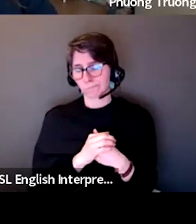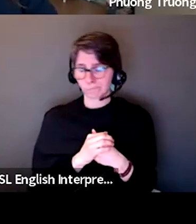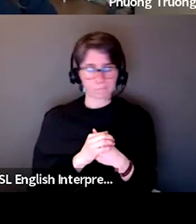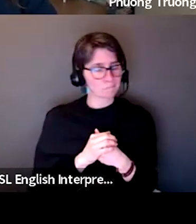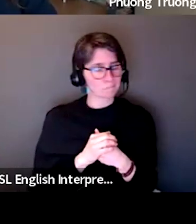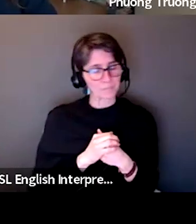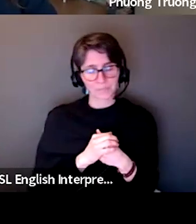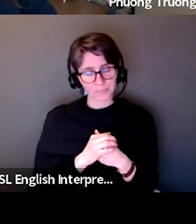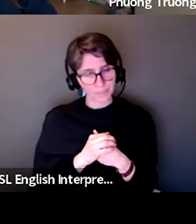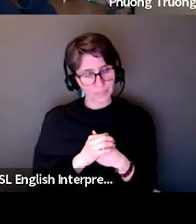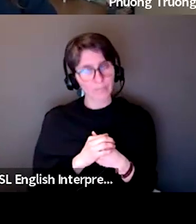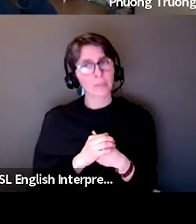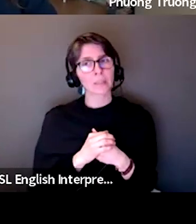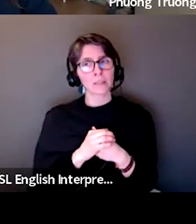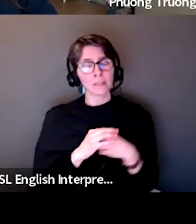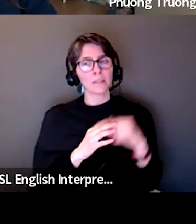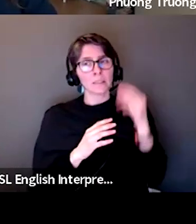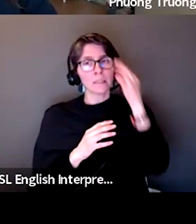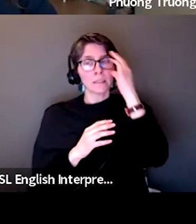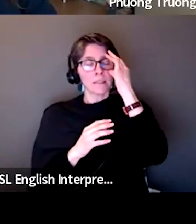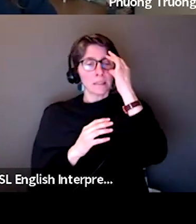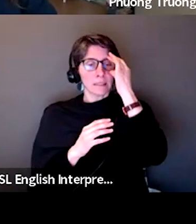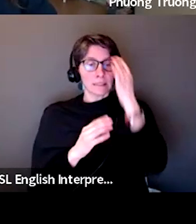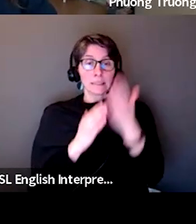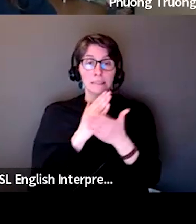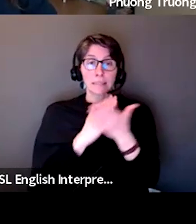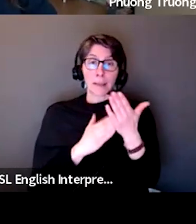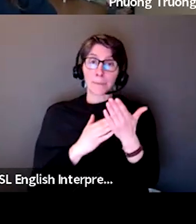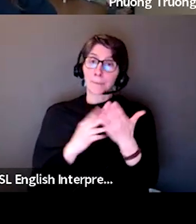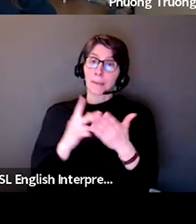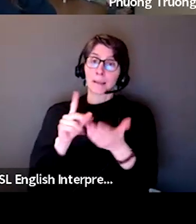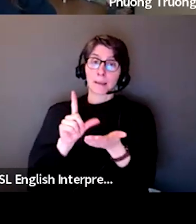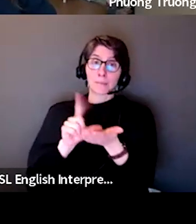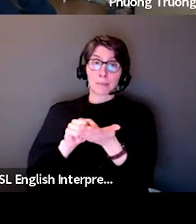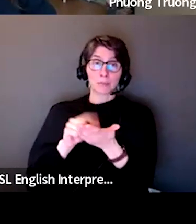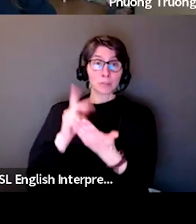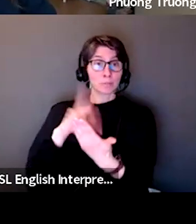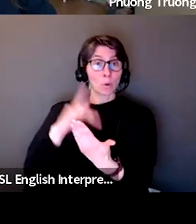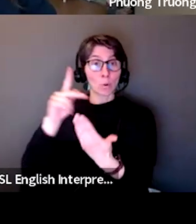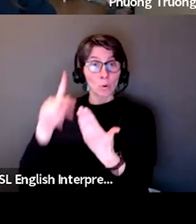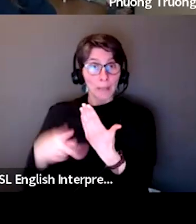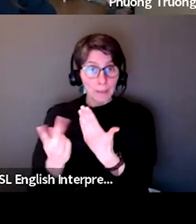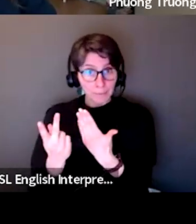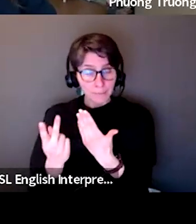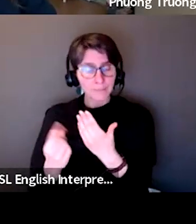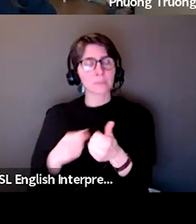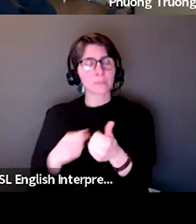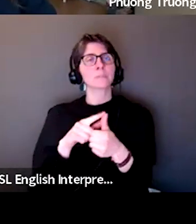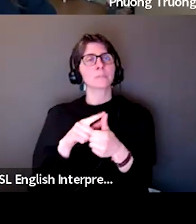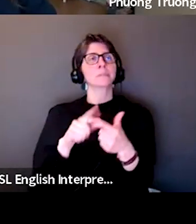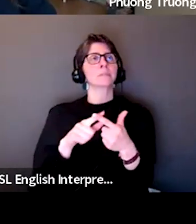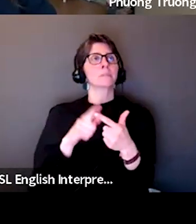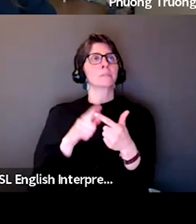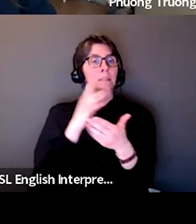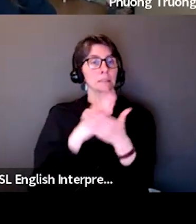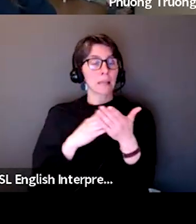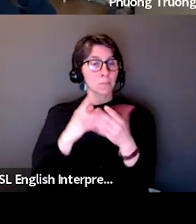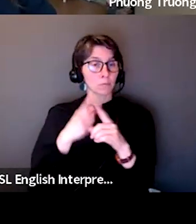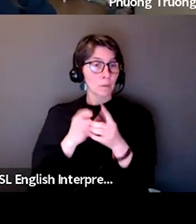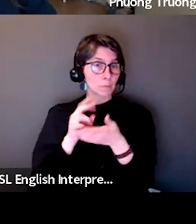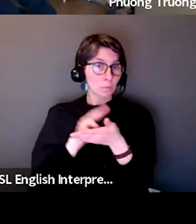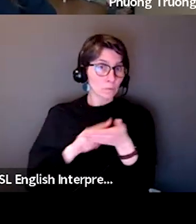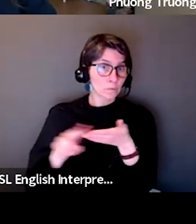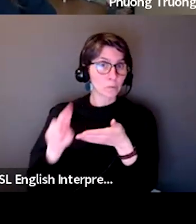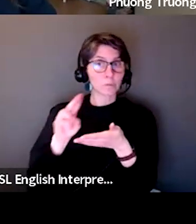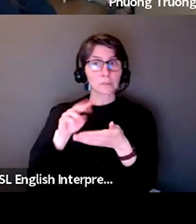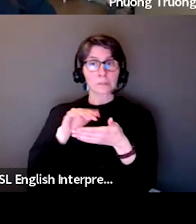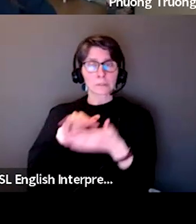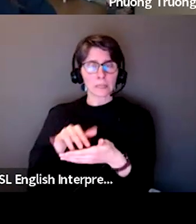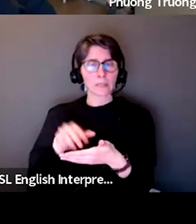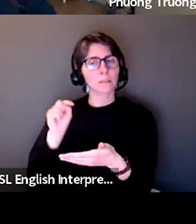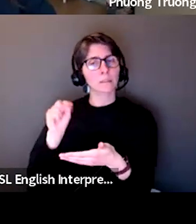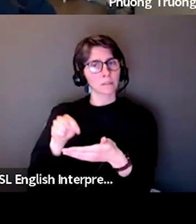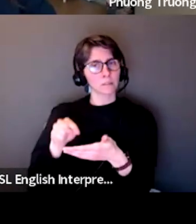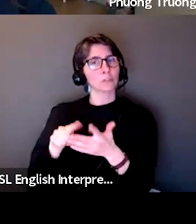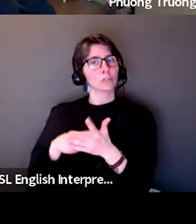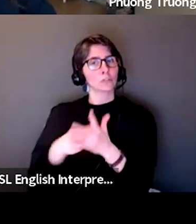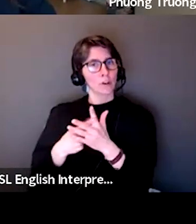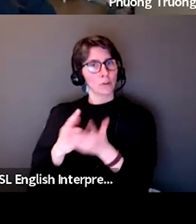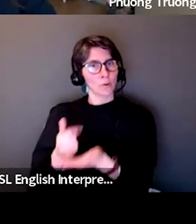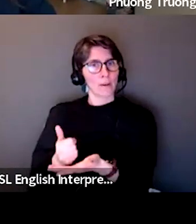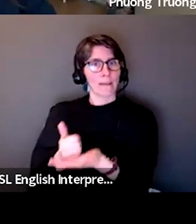the publishing programs and the educational side of things, that's actually starting to help bring